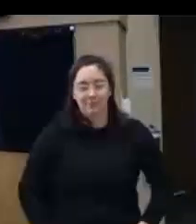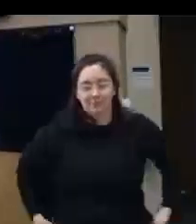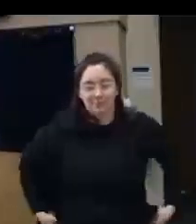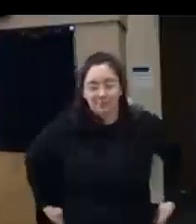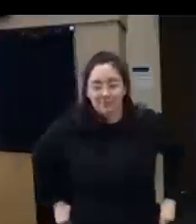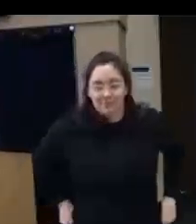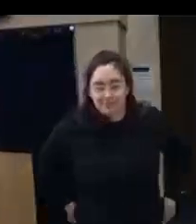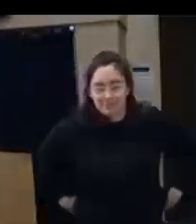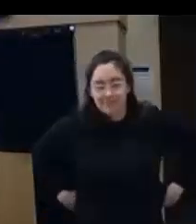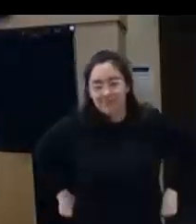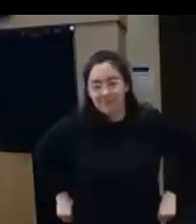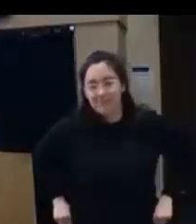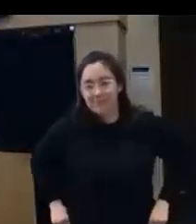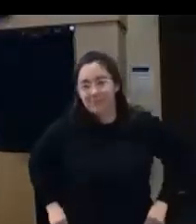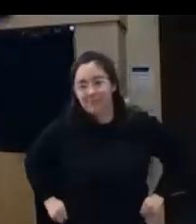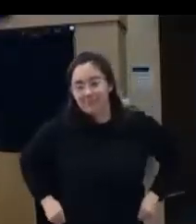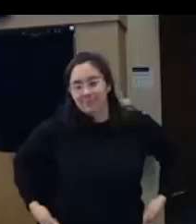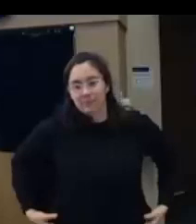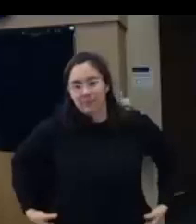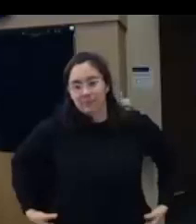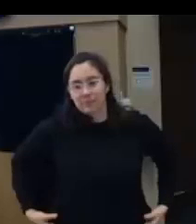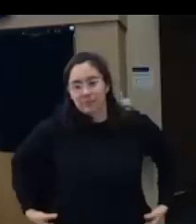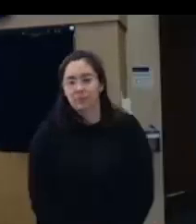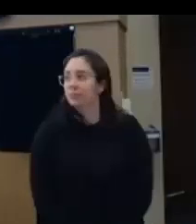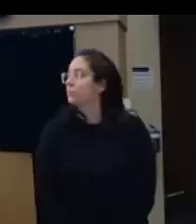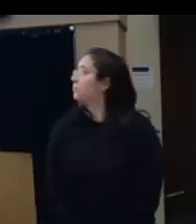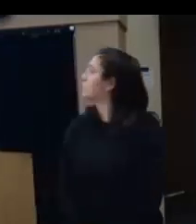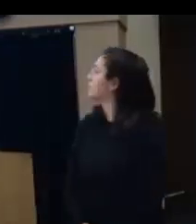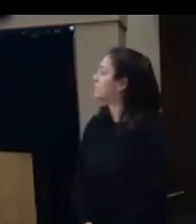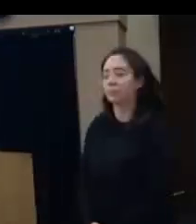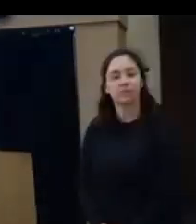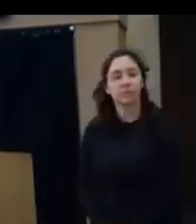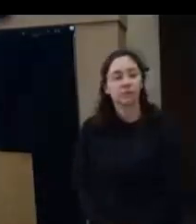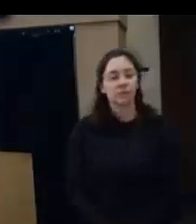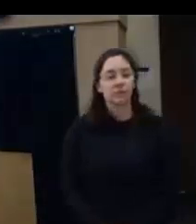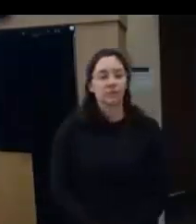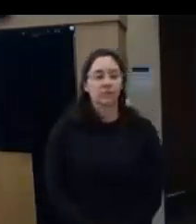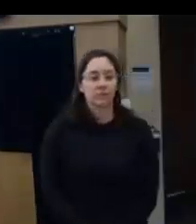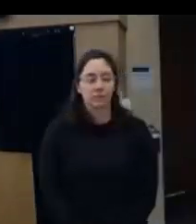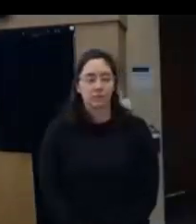sorry no these are just my backup slides